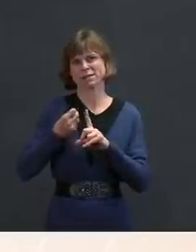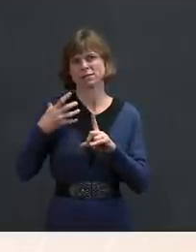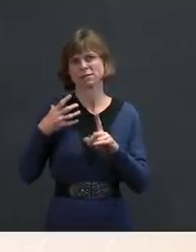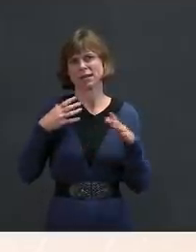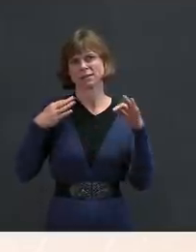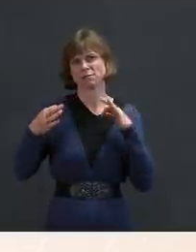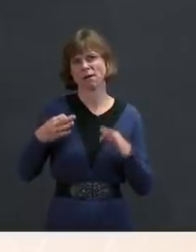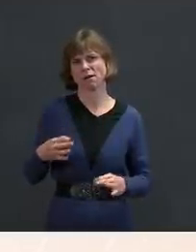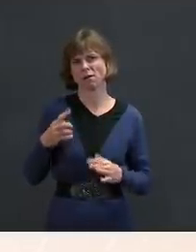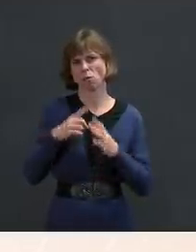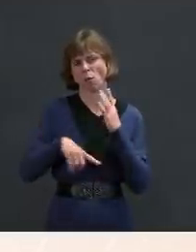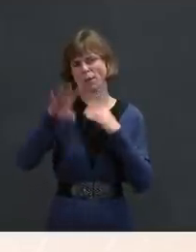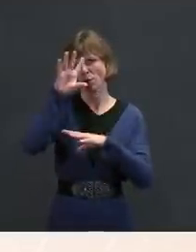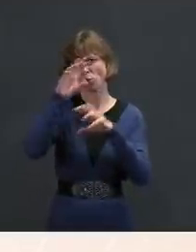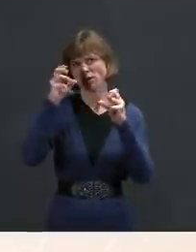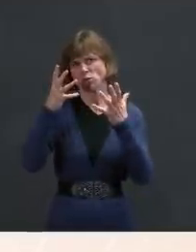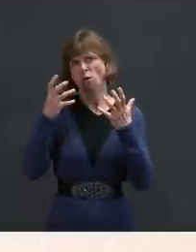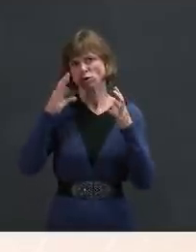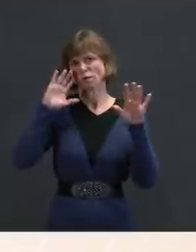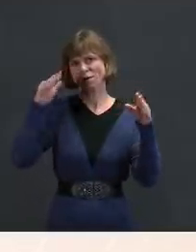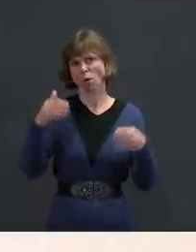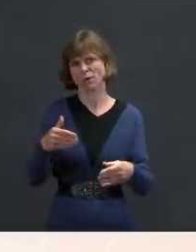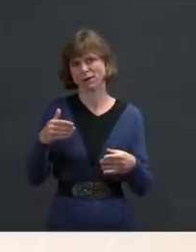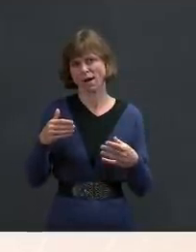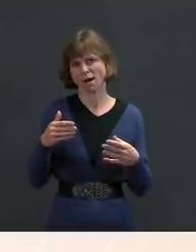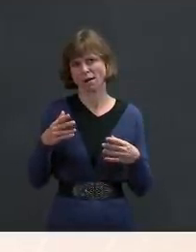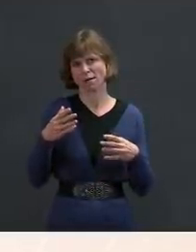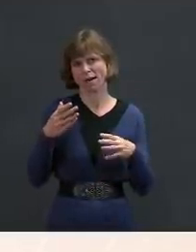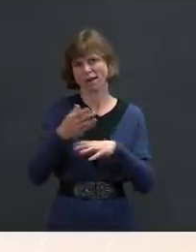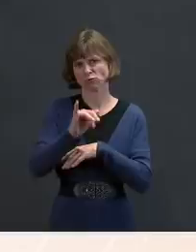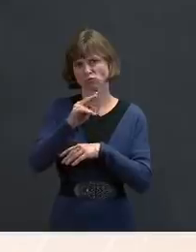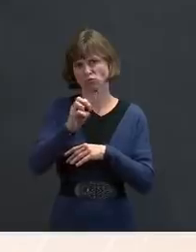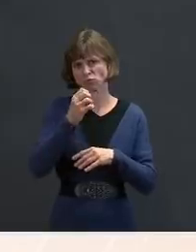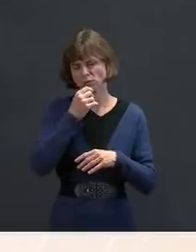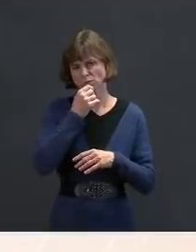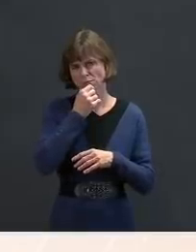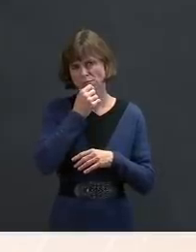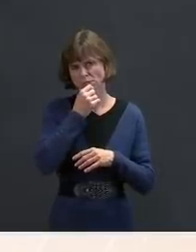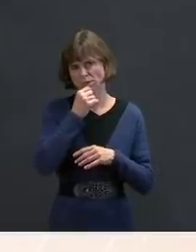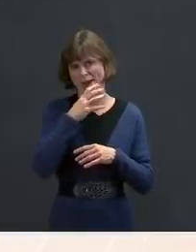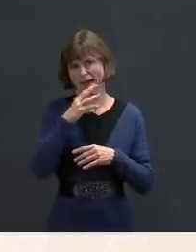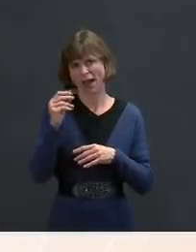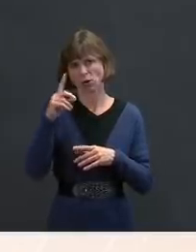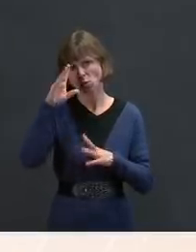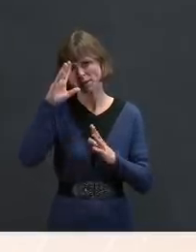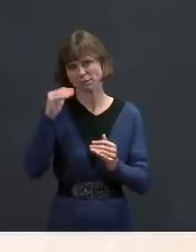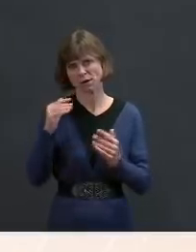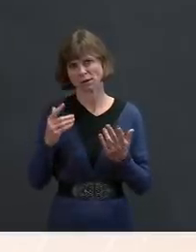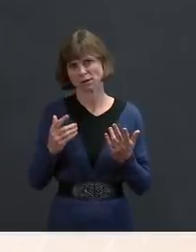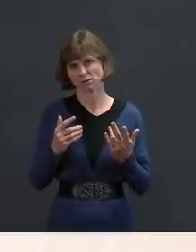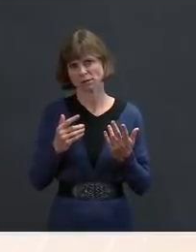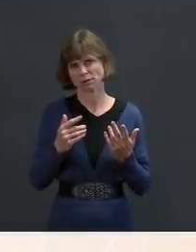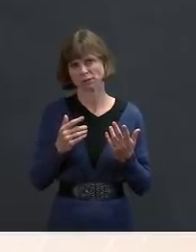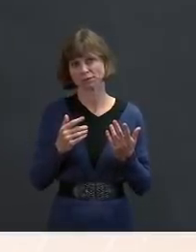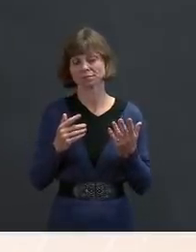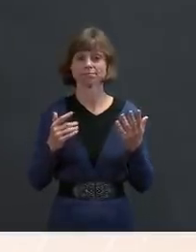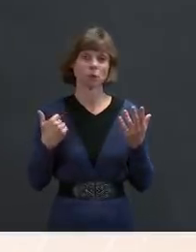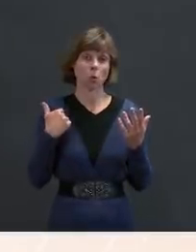wants to focus on there? And also, is it expected to be his first overseas trip? Ms. Psaki: We're not quite there yet